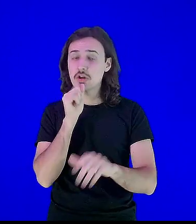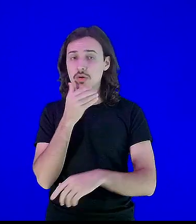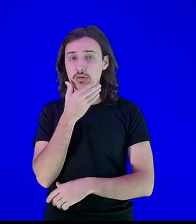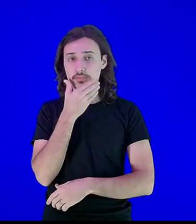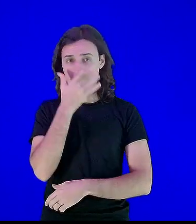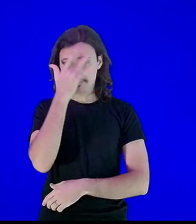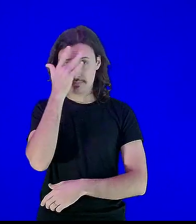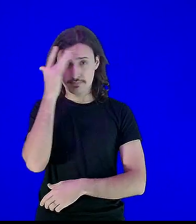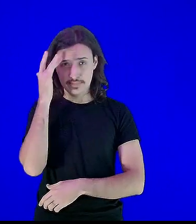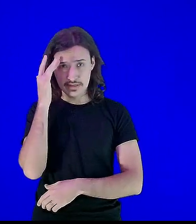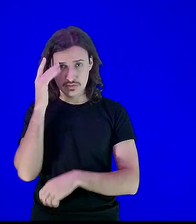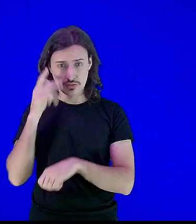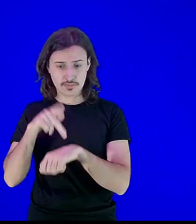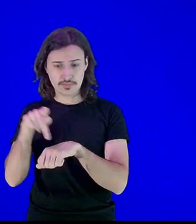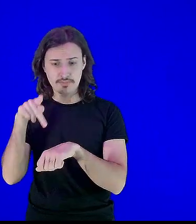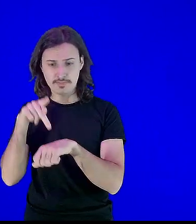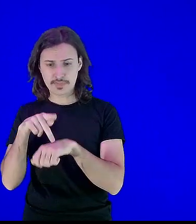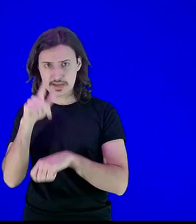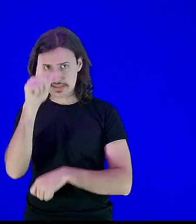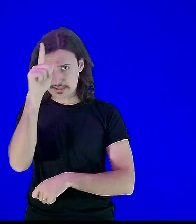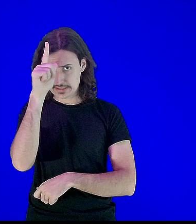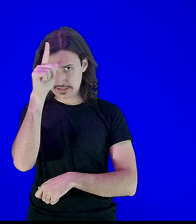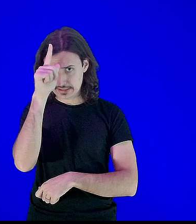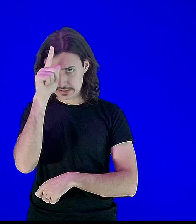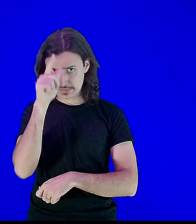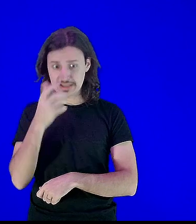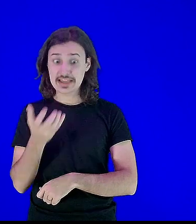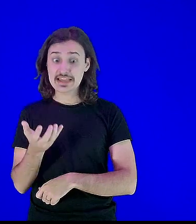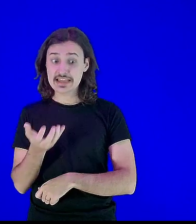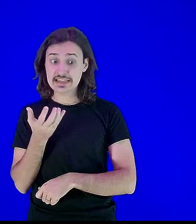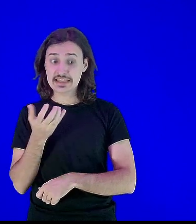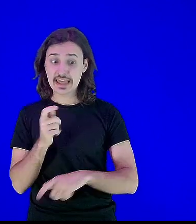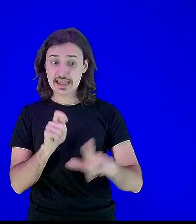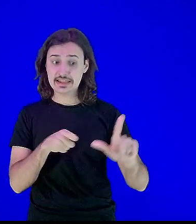currently, LetraSinal is based in Brazil, so it will take quite some